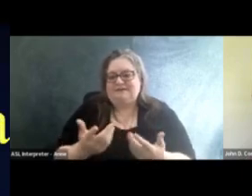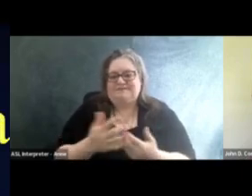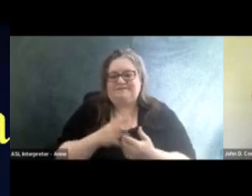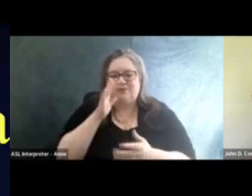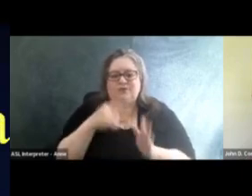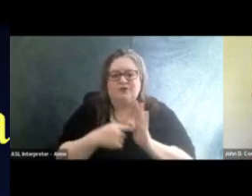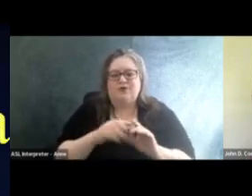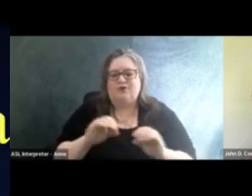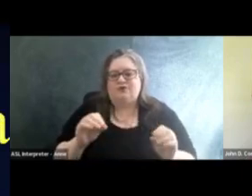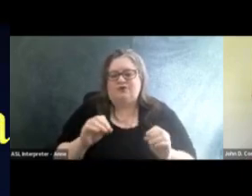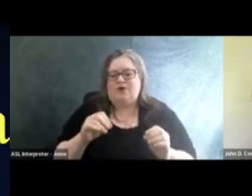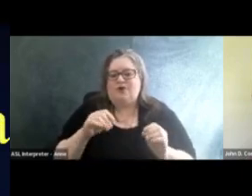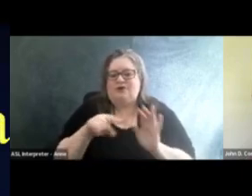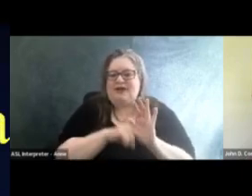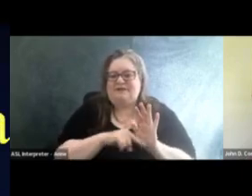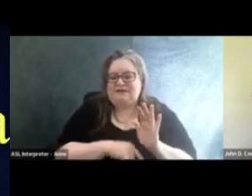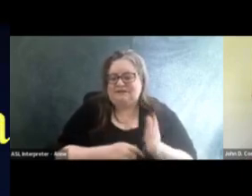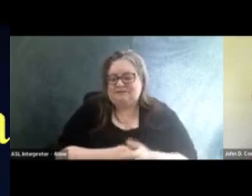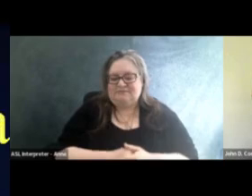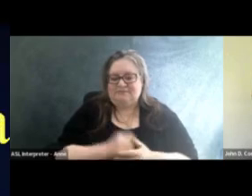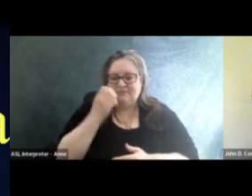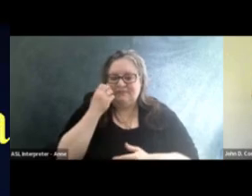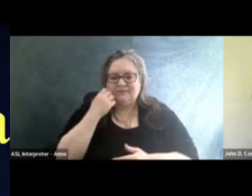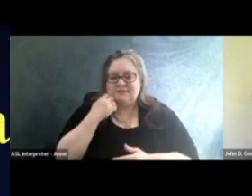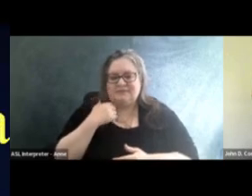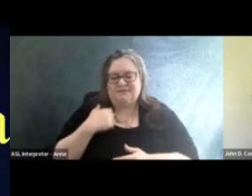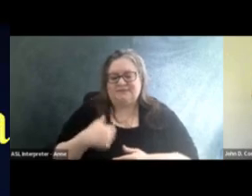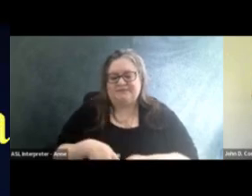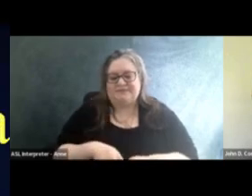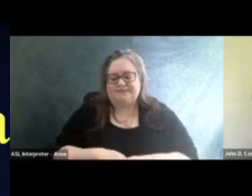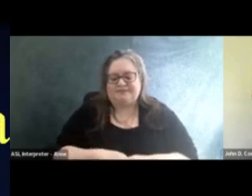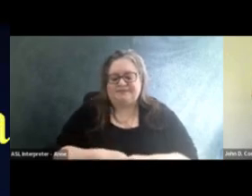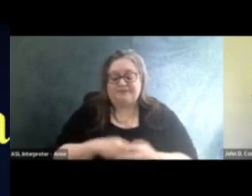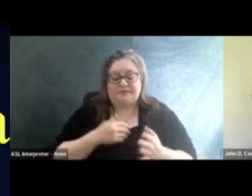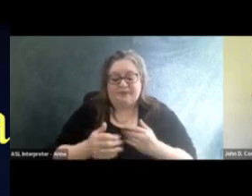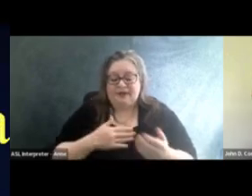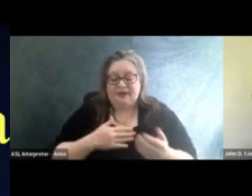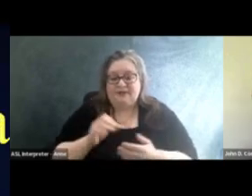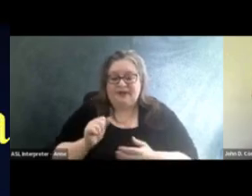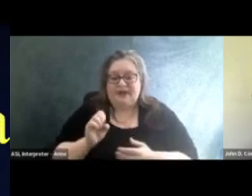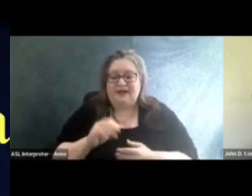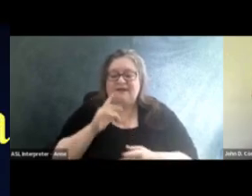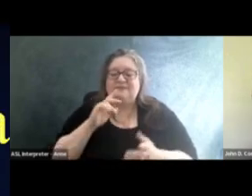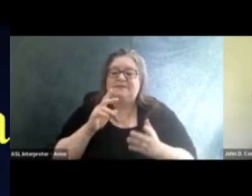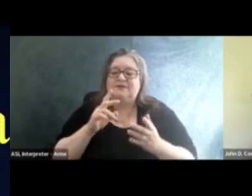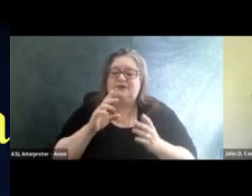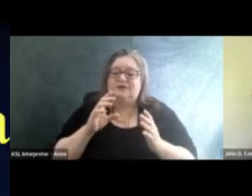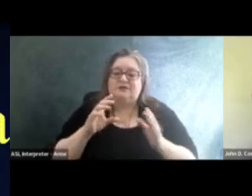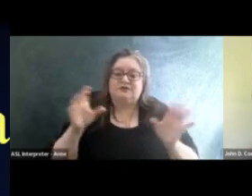source of deficit. So I so despite the fact that the ASAM chapter talks about cognitive screeners, I don't think it's a